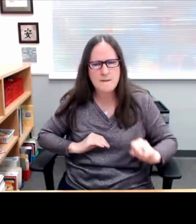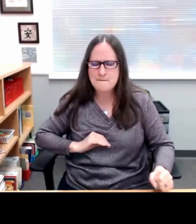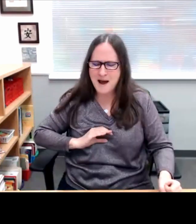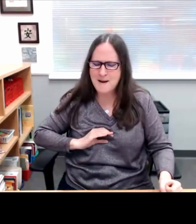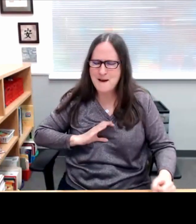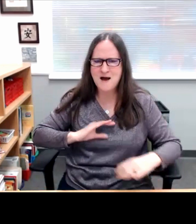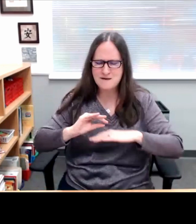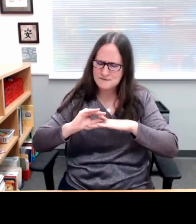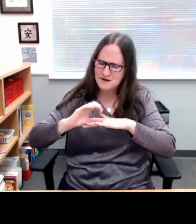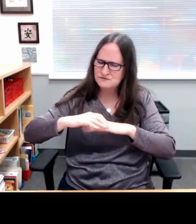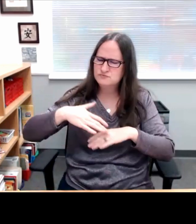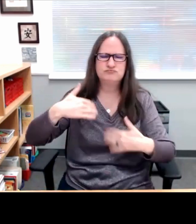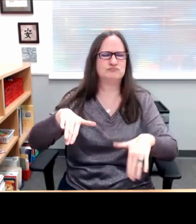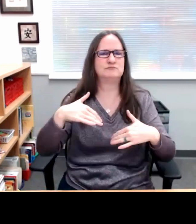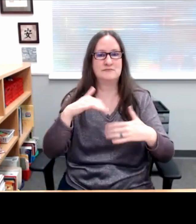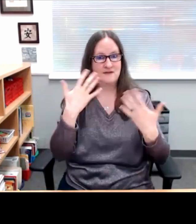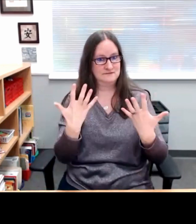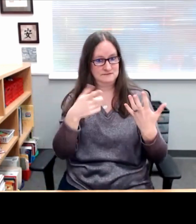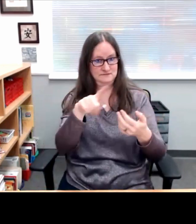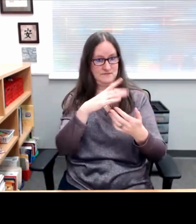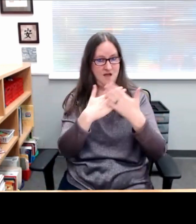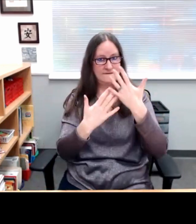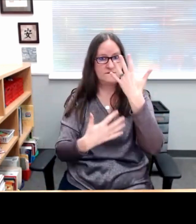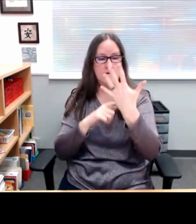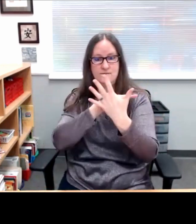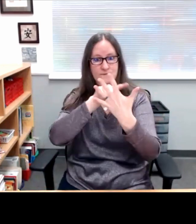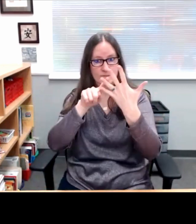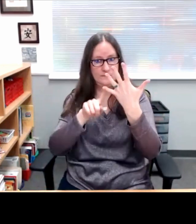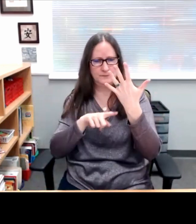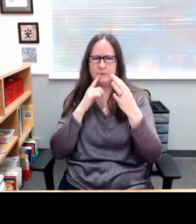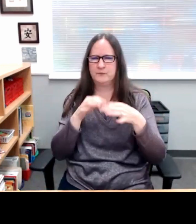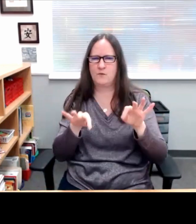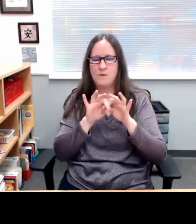Giving them all the support and interaction that you can really boost their self self-esteem.